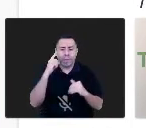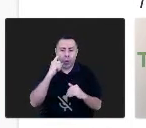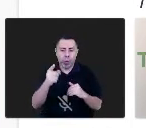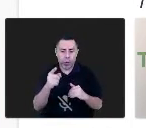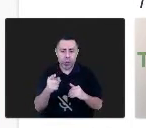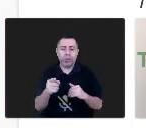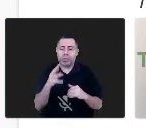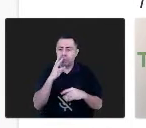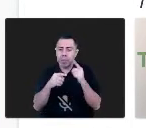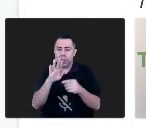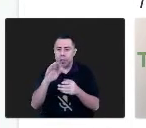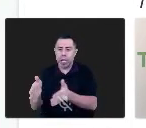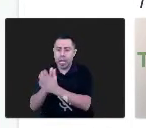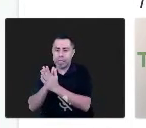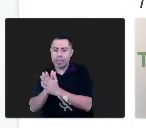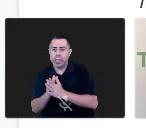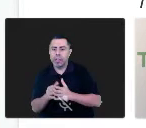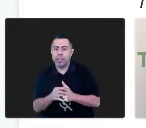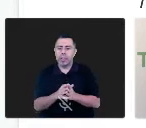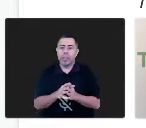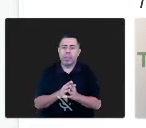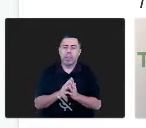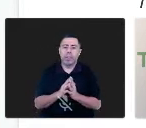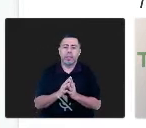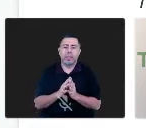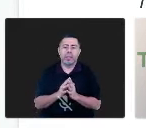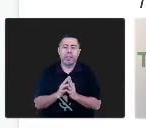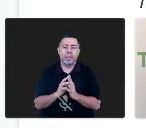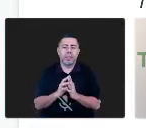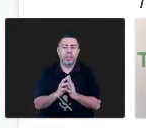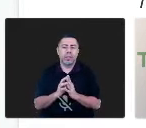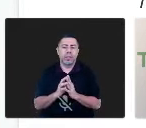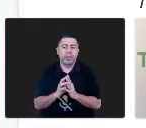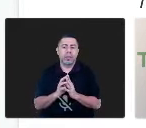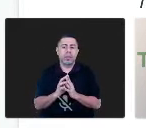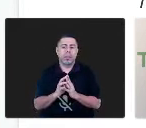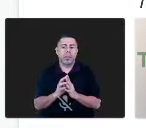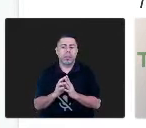i'll say um jesse this the job search is about putting yourself out there um the worst that can